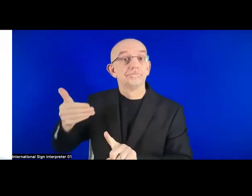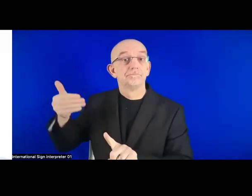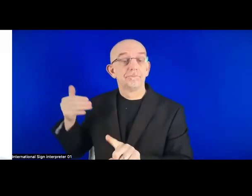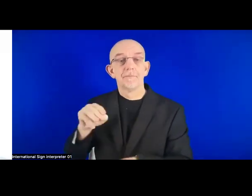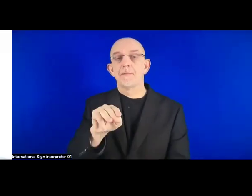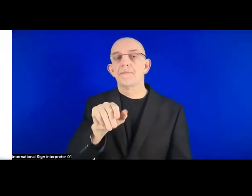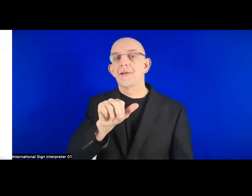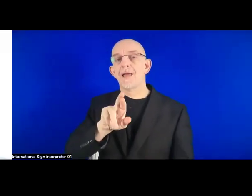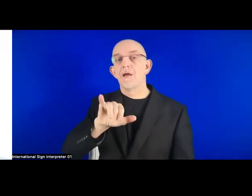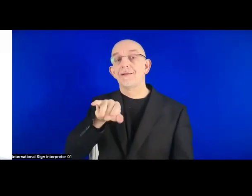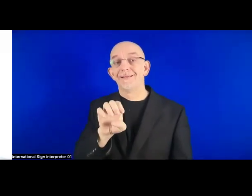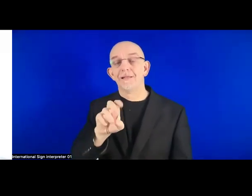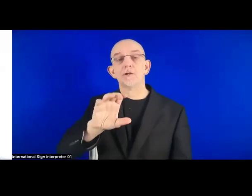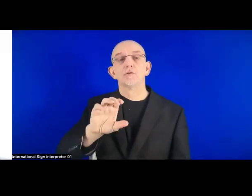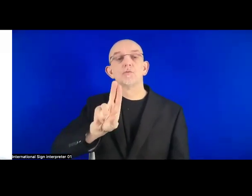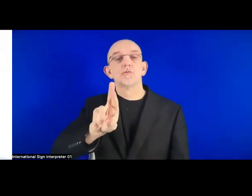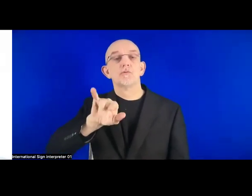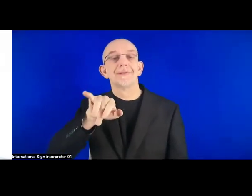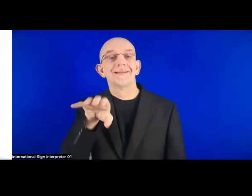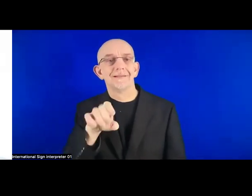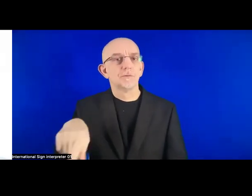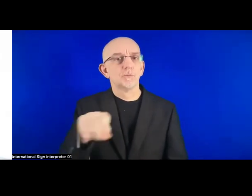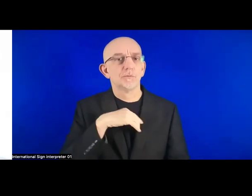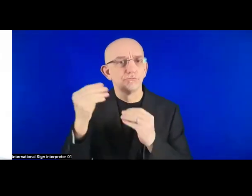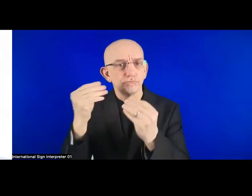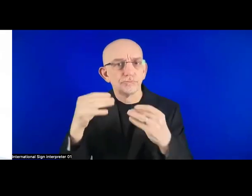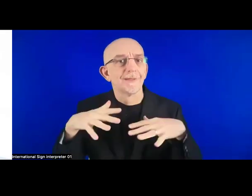developing really interesting ideas but there weren't enough post doctoral